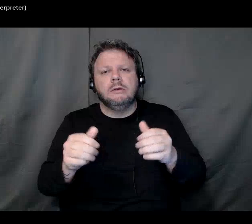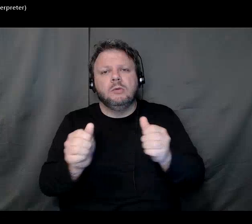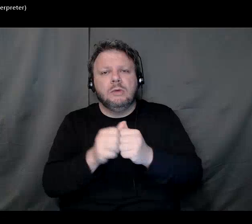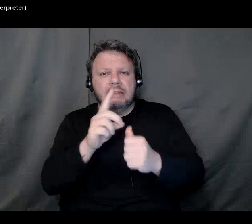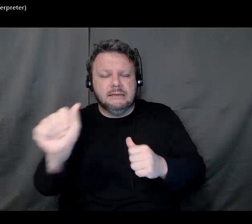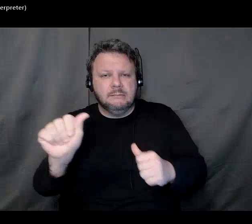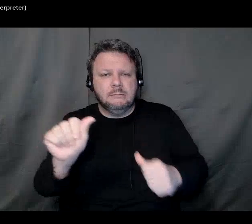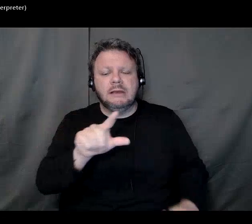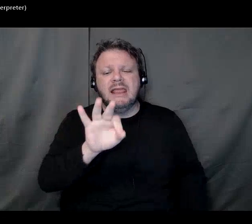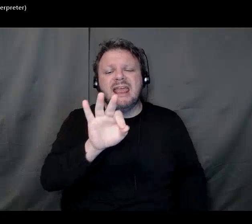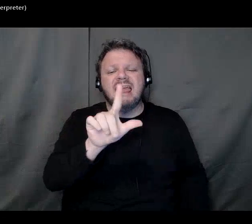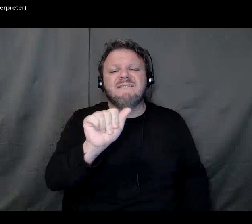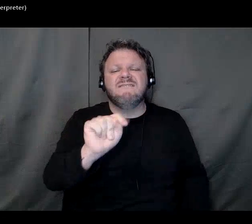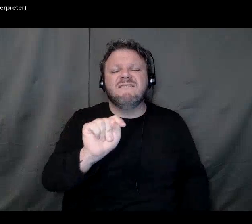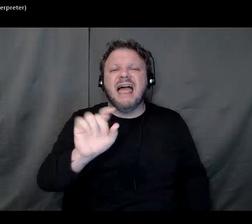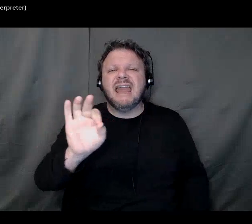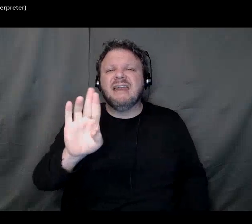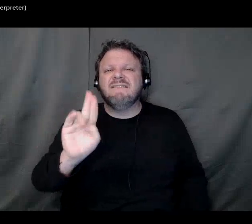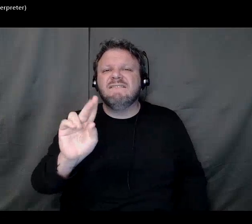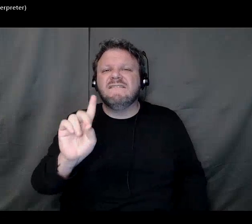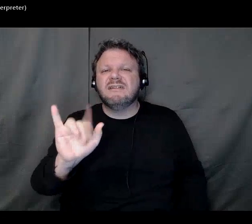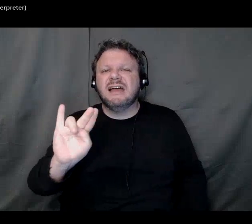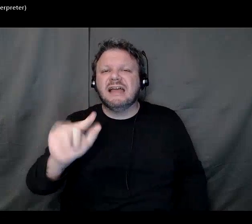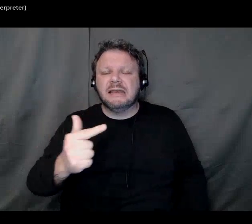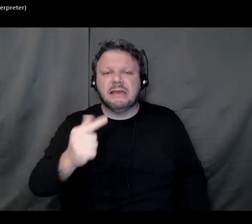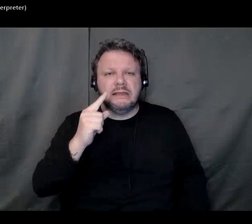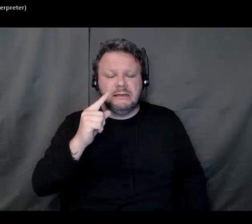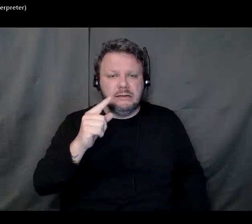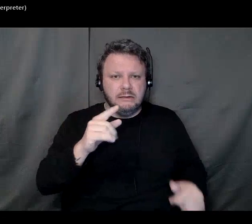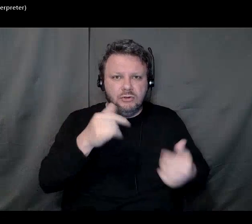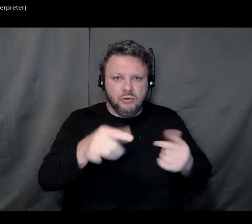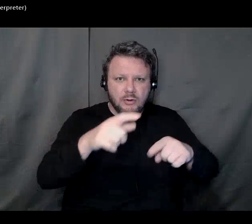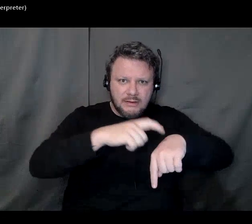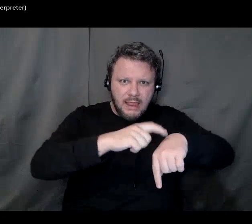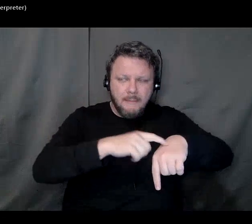Flat funding during a time of increasing demand and need means.